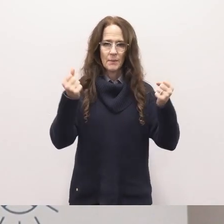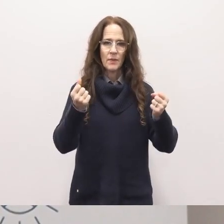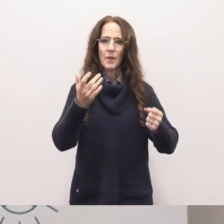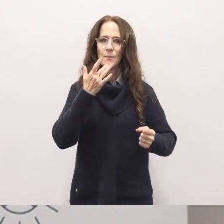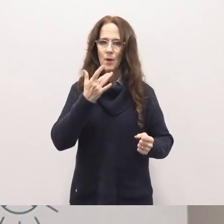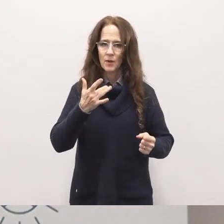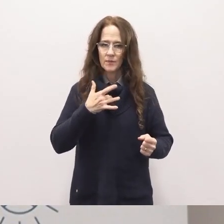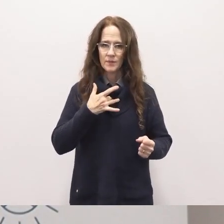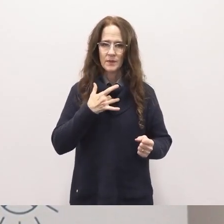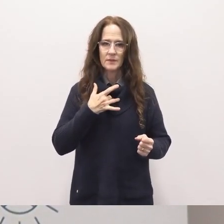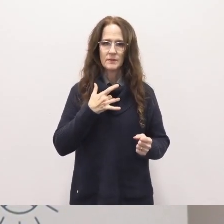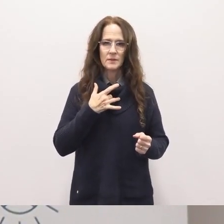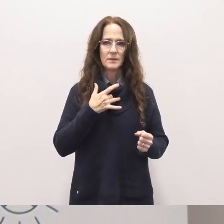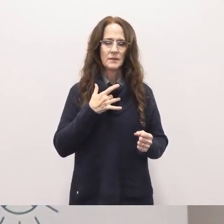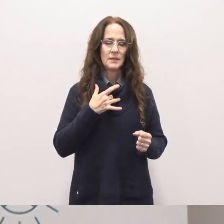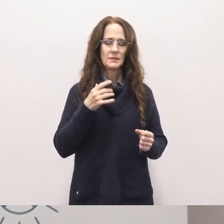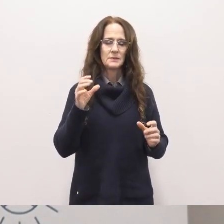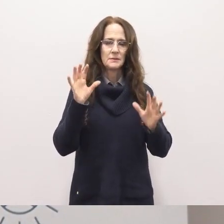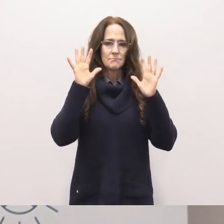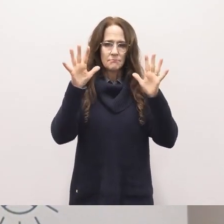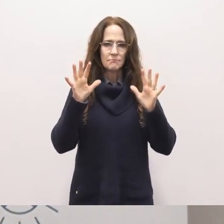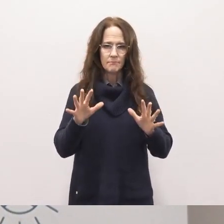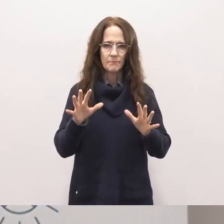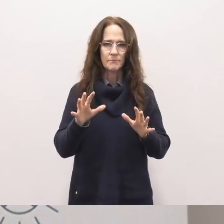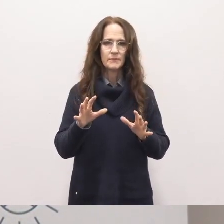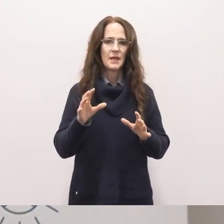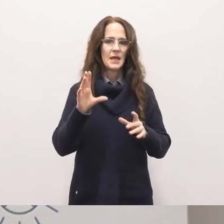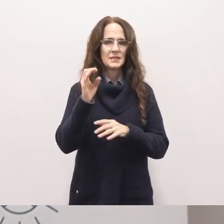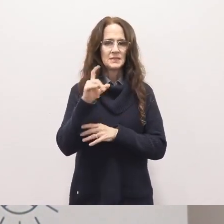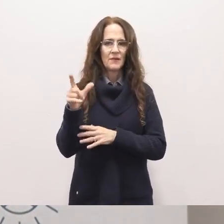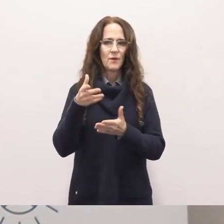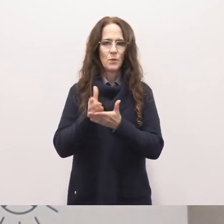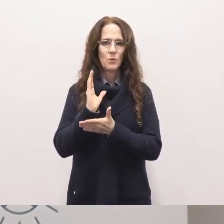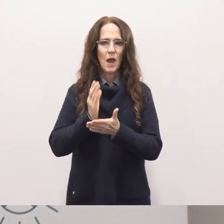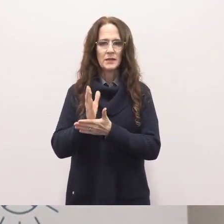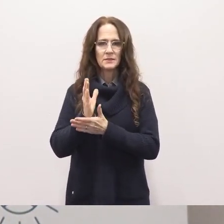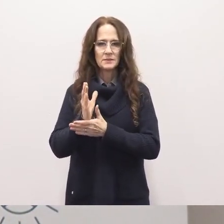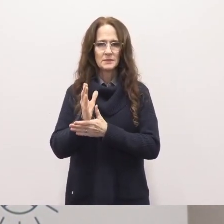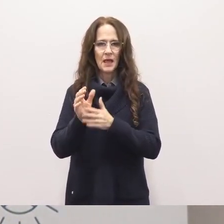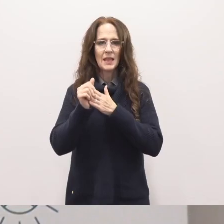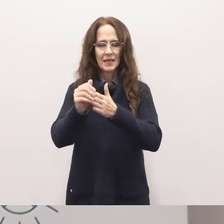of this iconic civil rights leader next week, let us honor his legacy by staying true